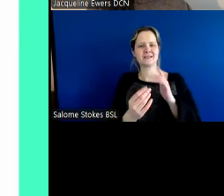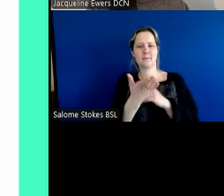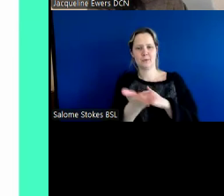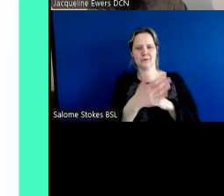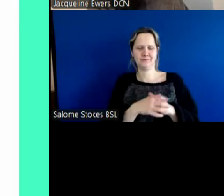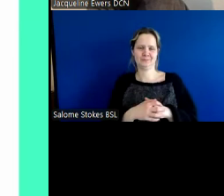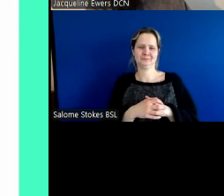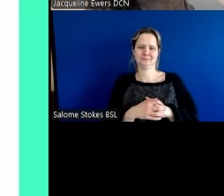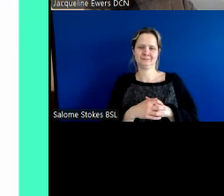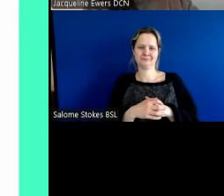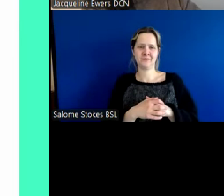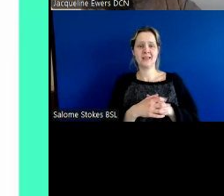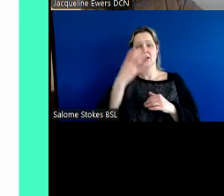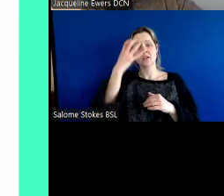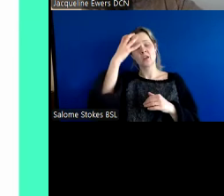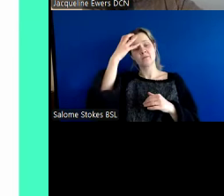This is from the Royal Academy of Arts.